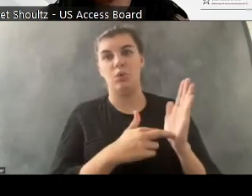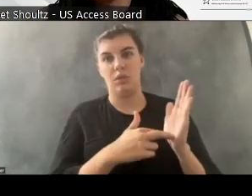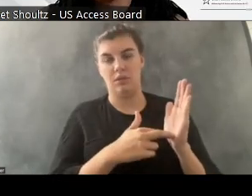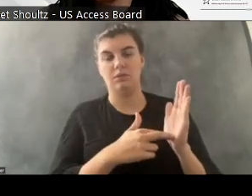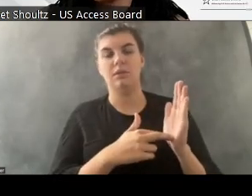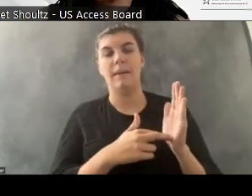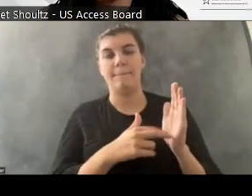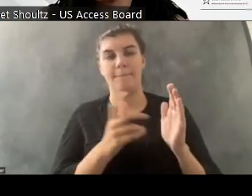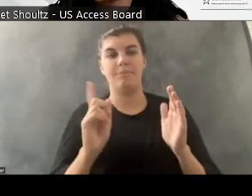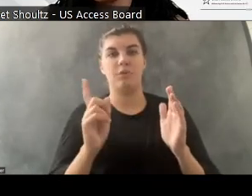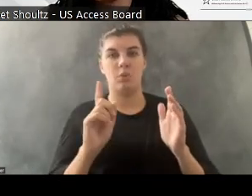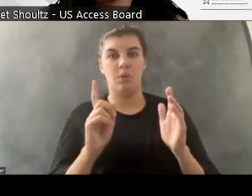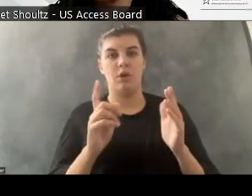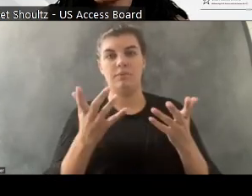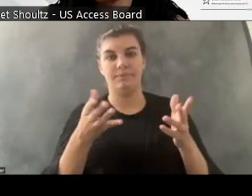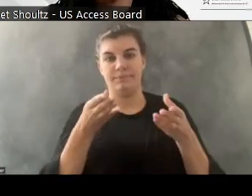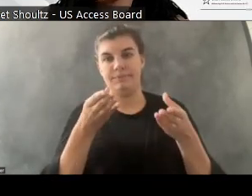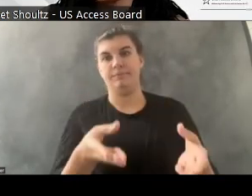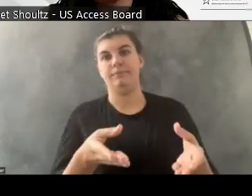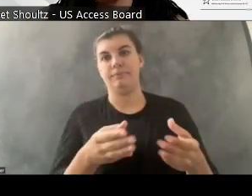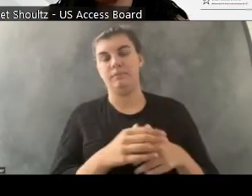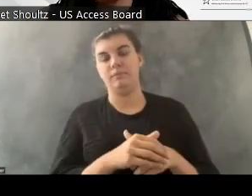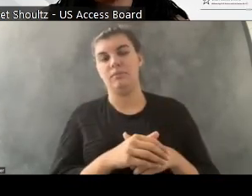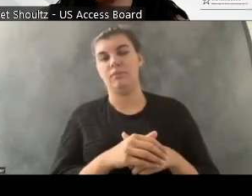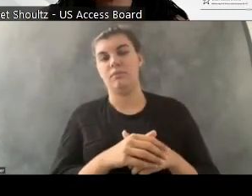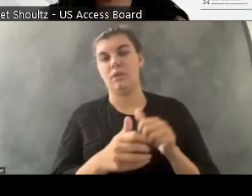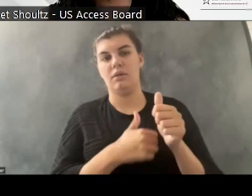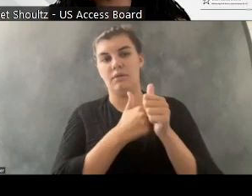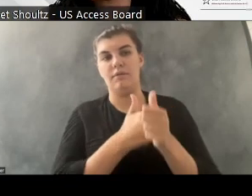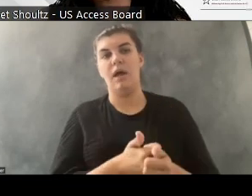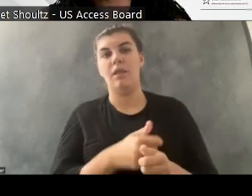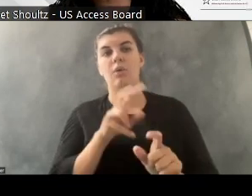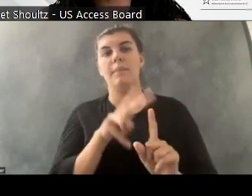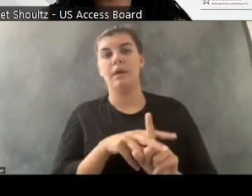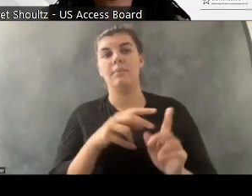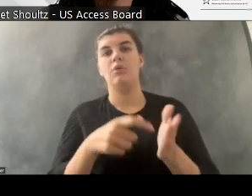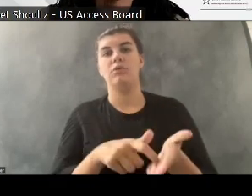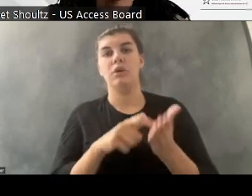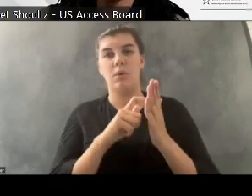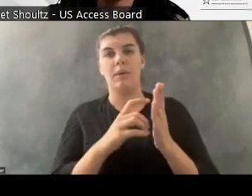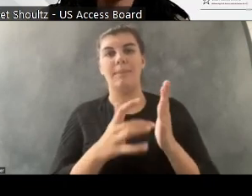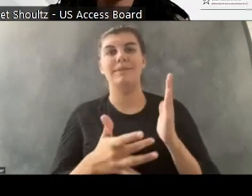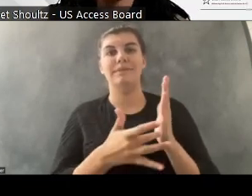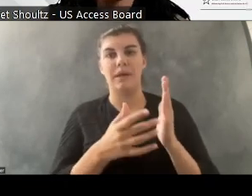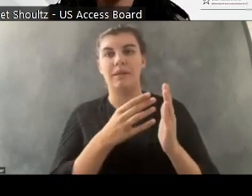existing physical constraints make compliance with applicable requirements technically infeasible.